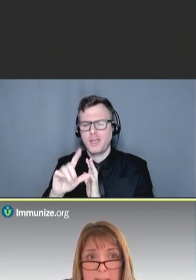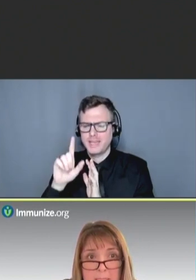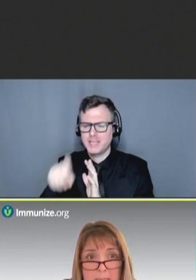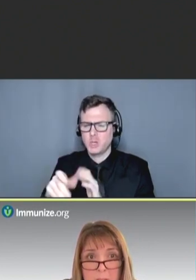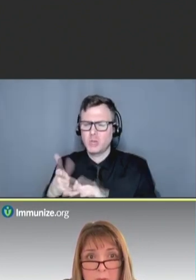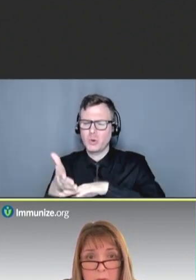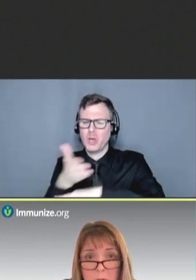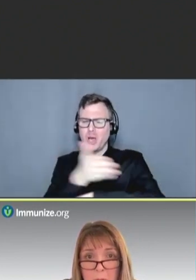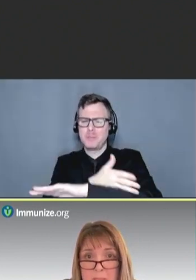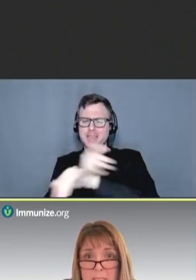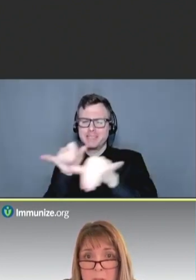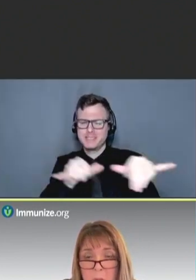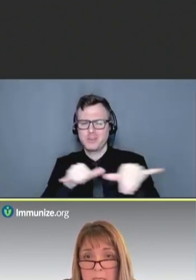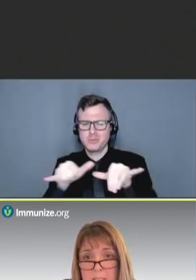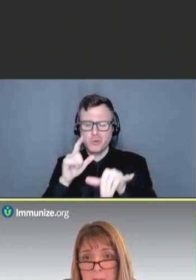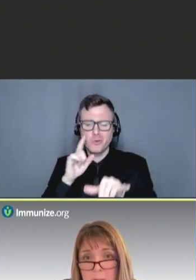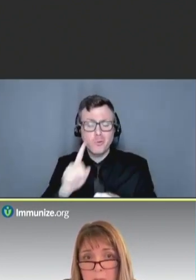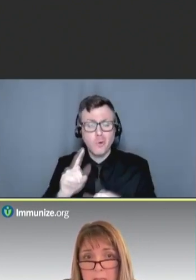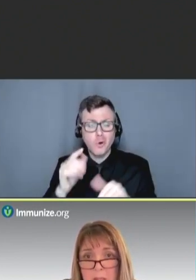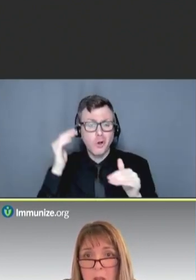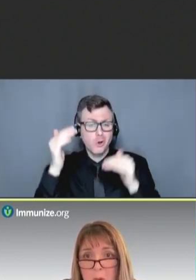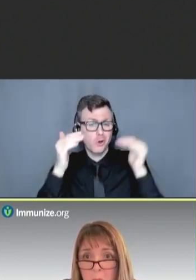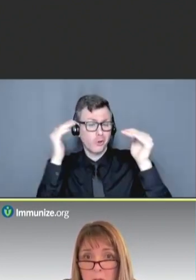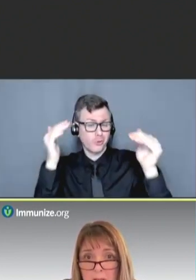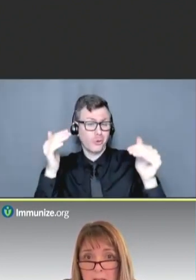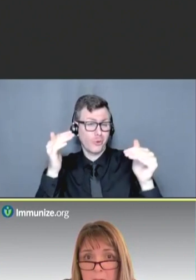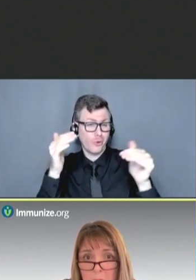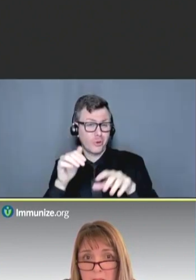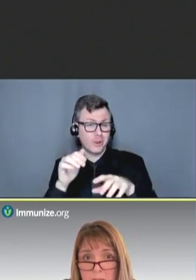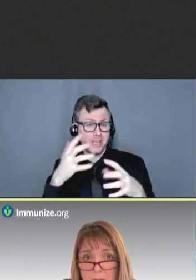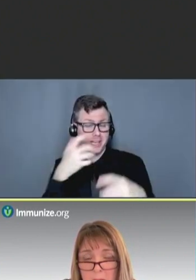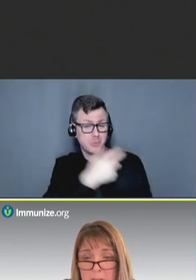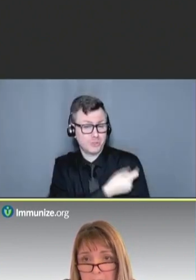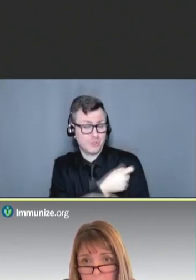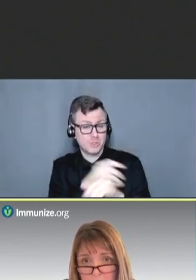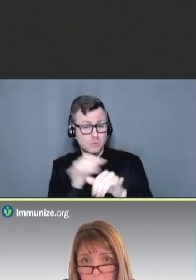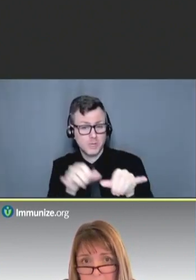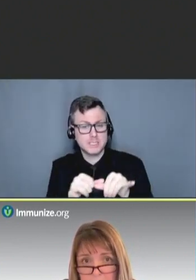the Standards for Adult Immunization Practice and bring it more in line with pediatric practice